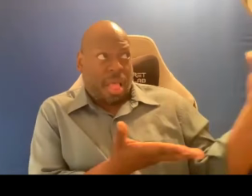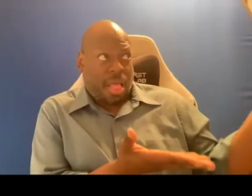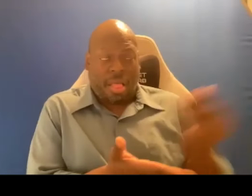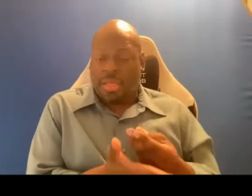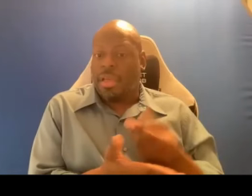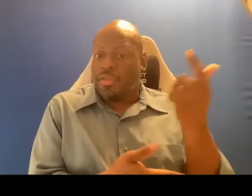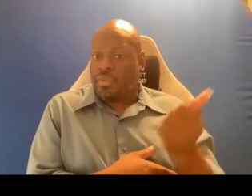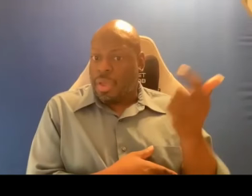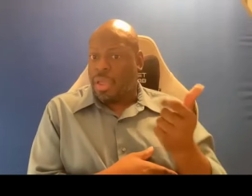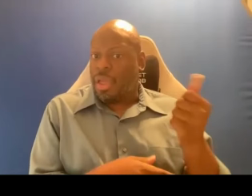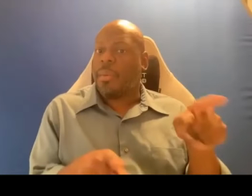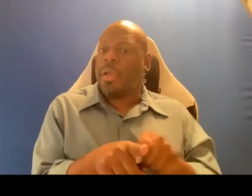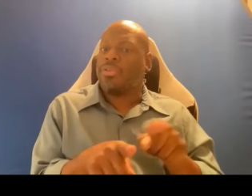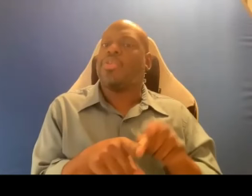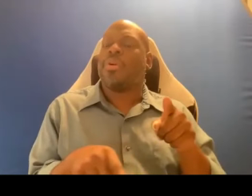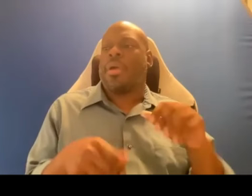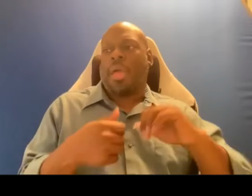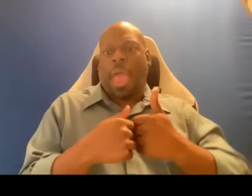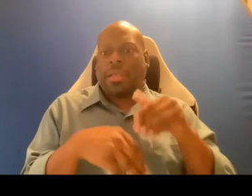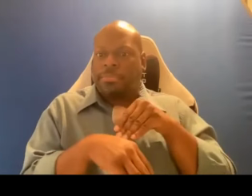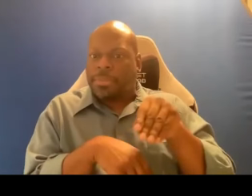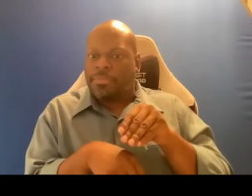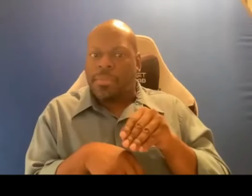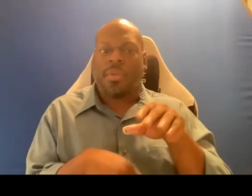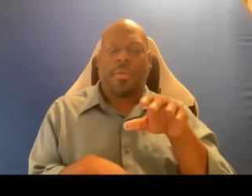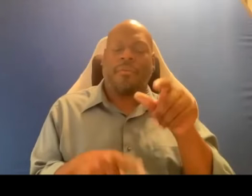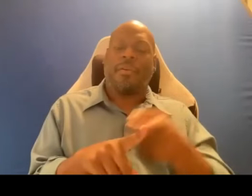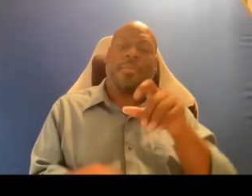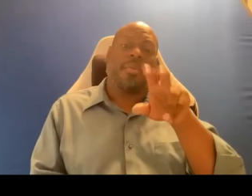Carolina Department of Public Instruction within the Office of Exceptional Children.